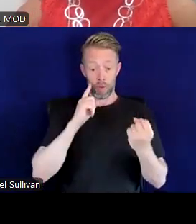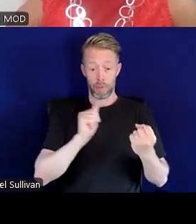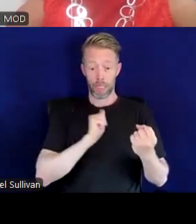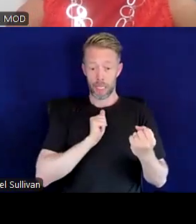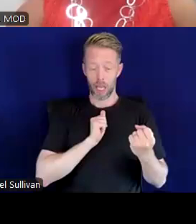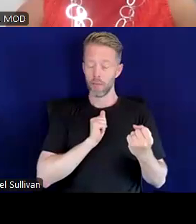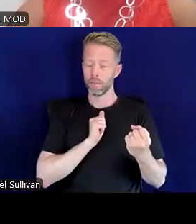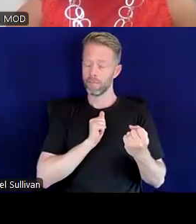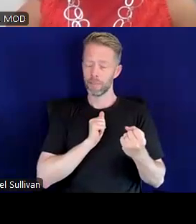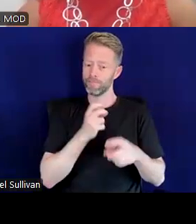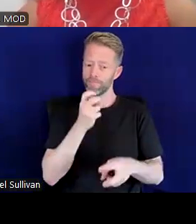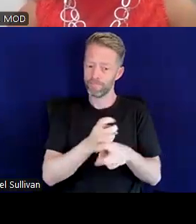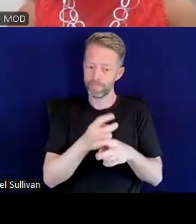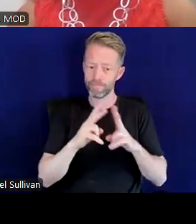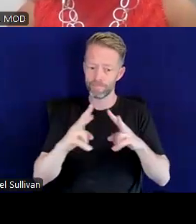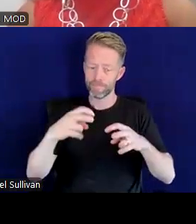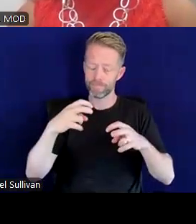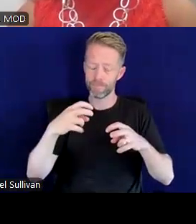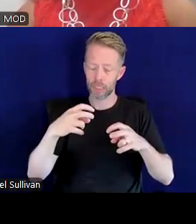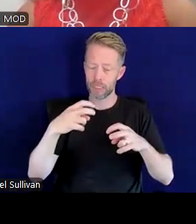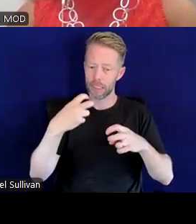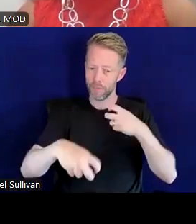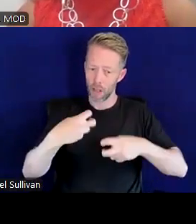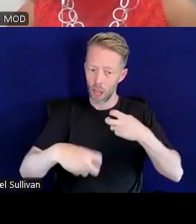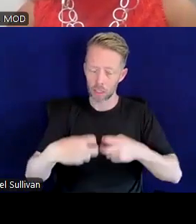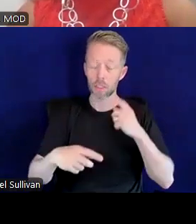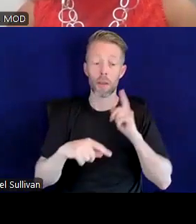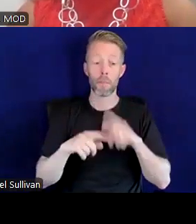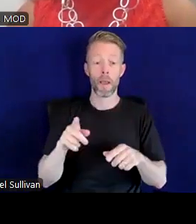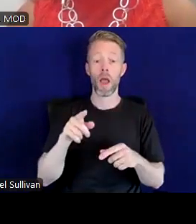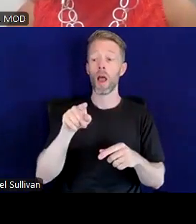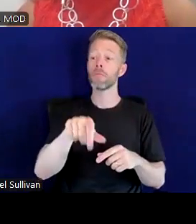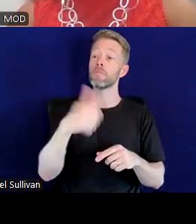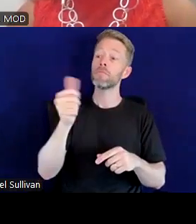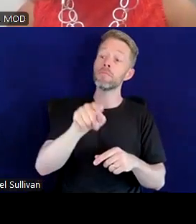I became a disability rights advocate to advocate for other people who may experience the